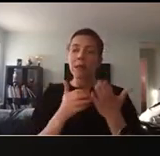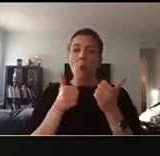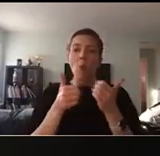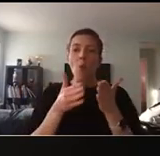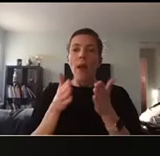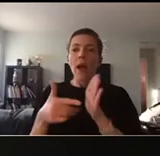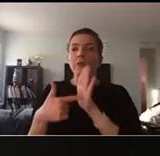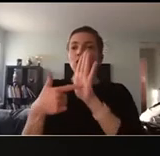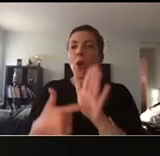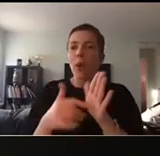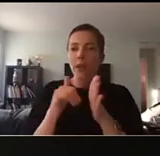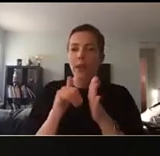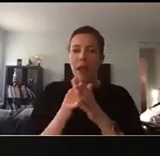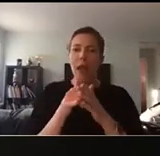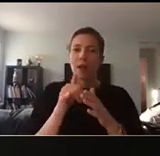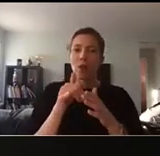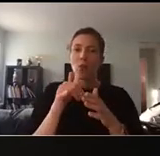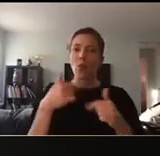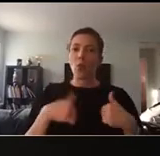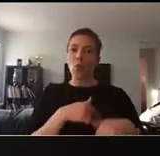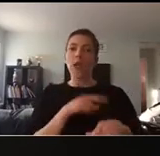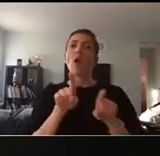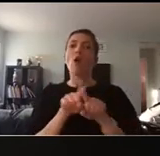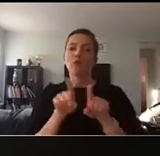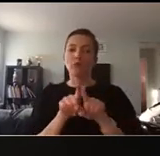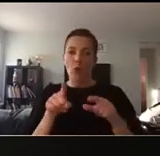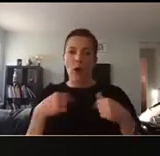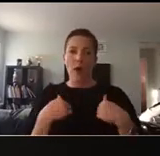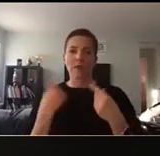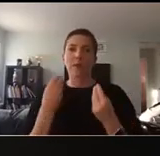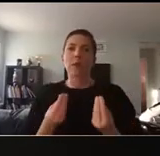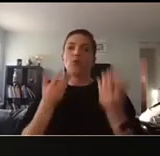reflected by some ways or it can be shown as to how we have something to give